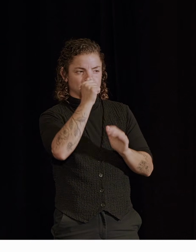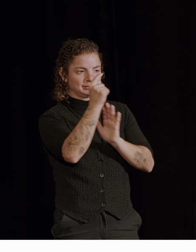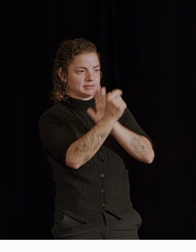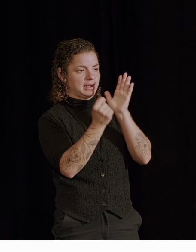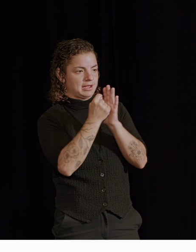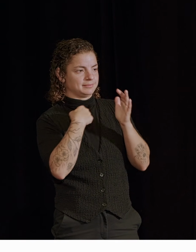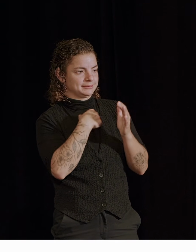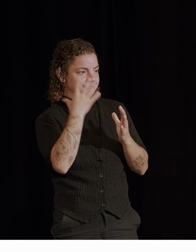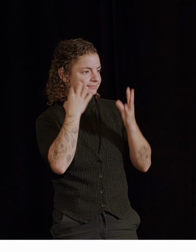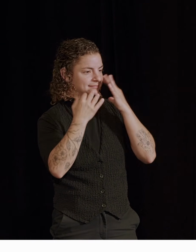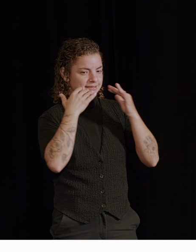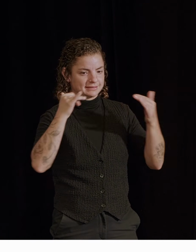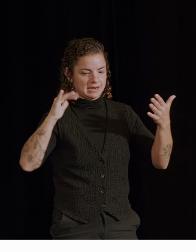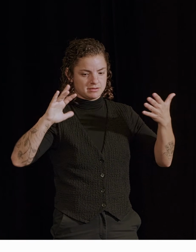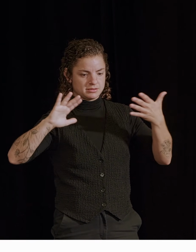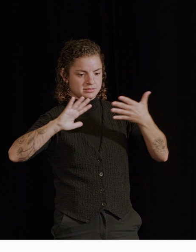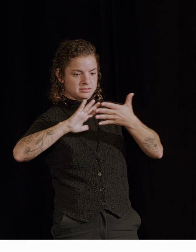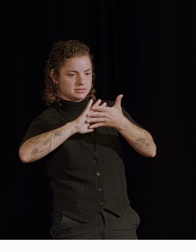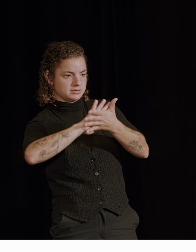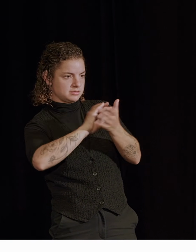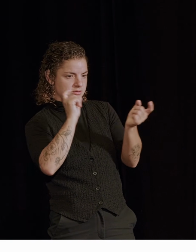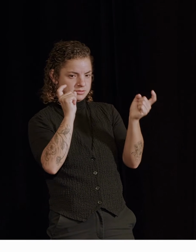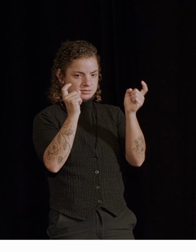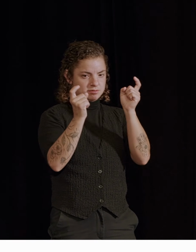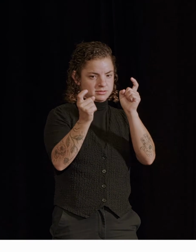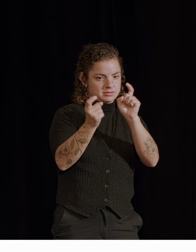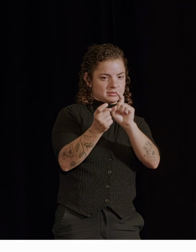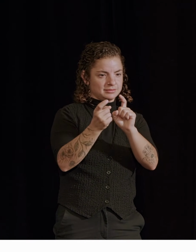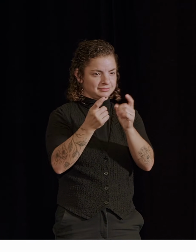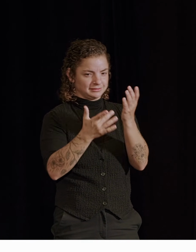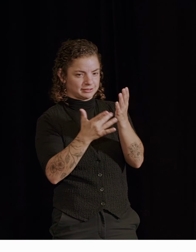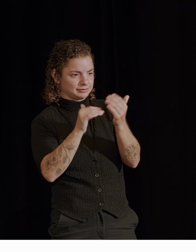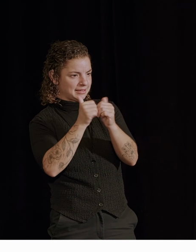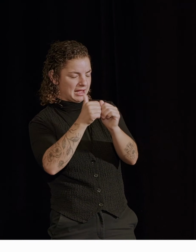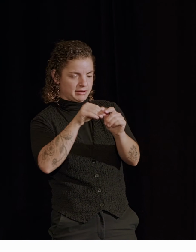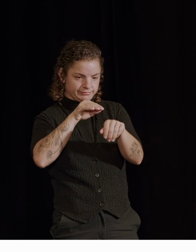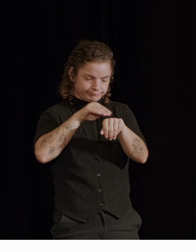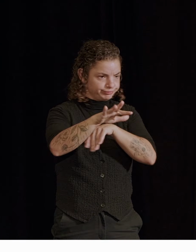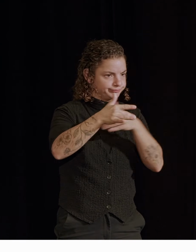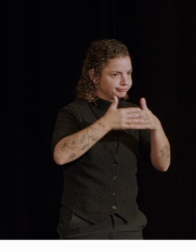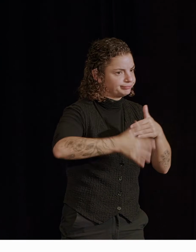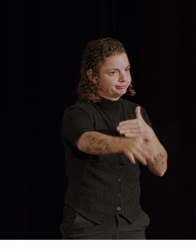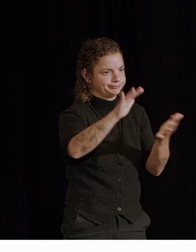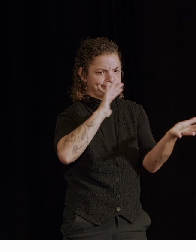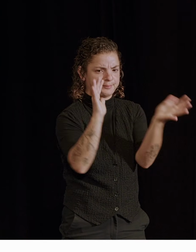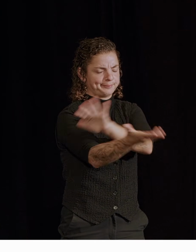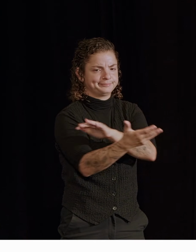if you will, where that may soon no longer be the case. And while I never would want to put somebody out of work,